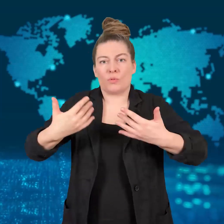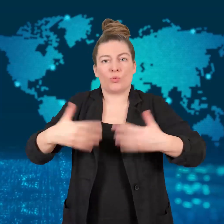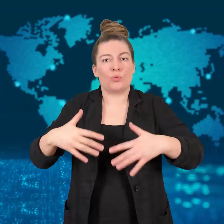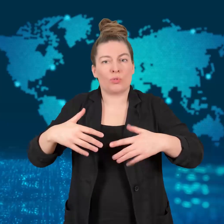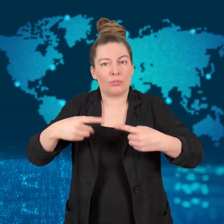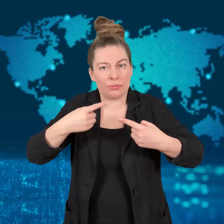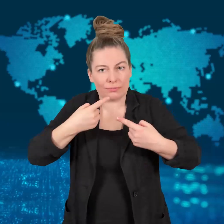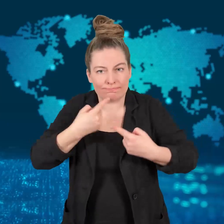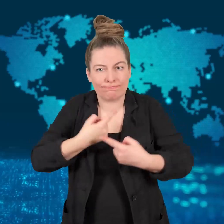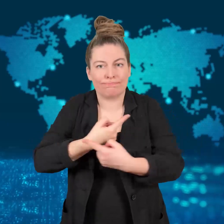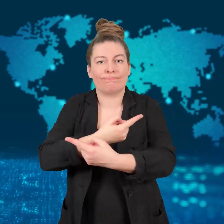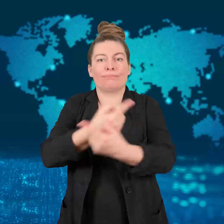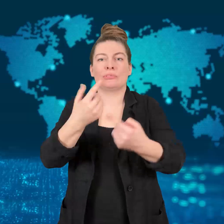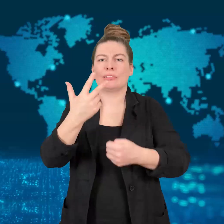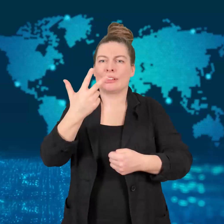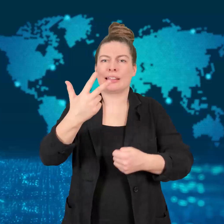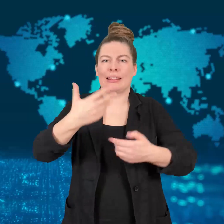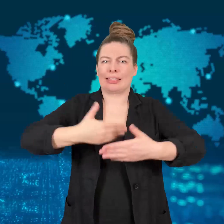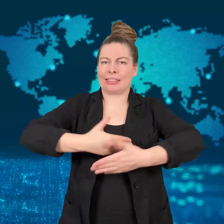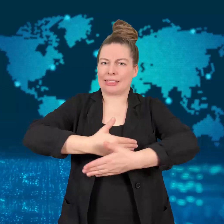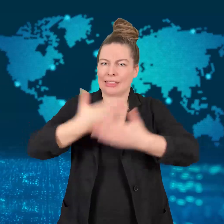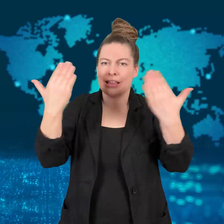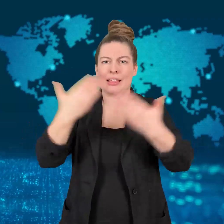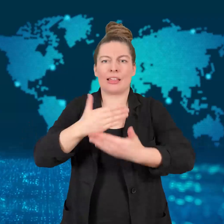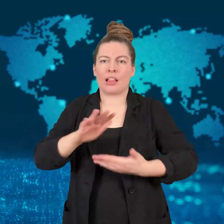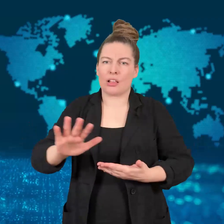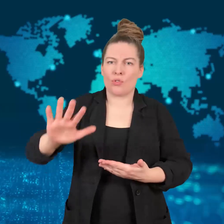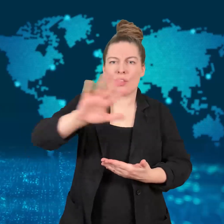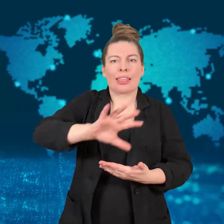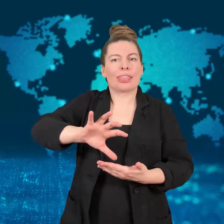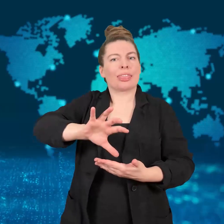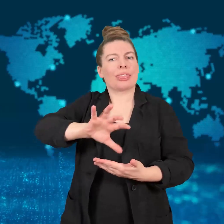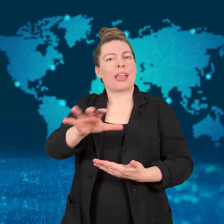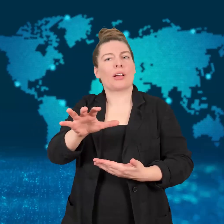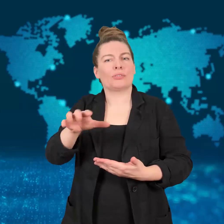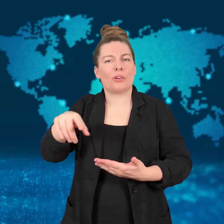Guatemala's president, President Bernardo Arevalo,